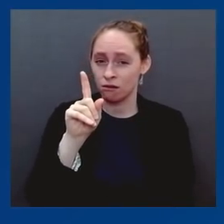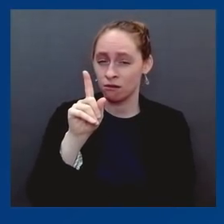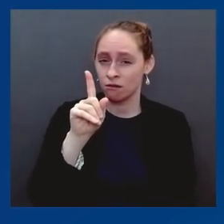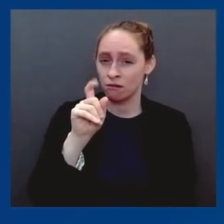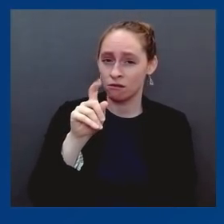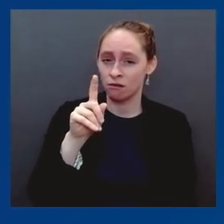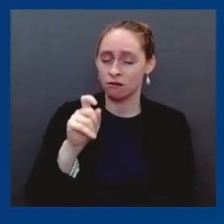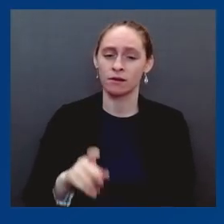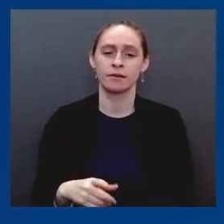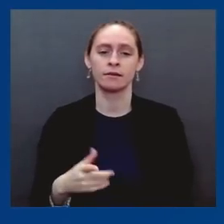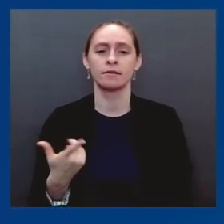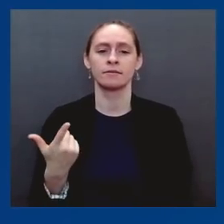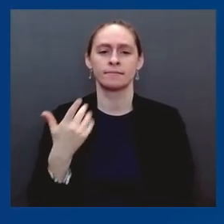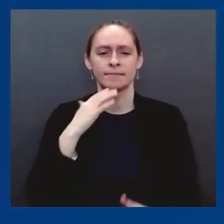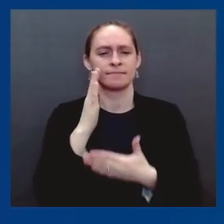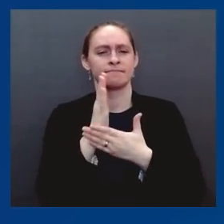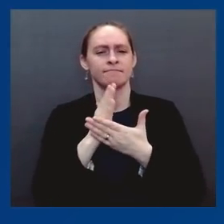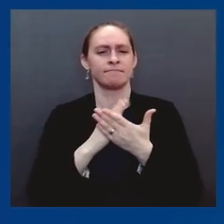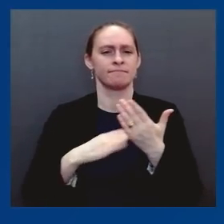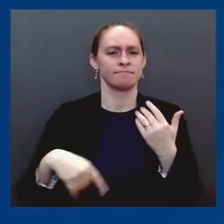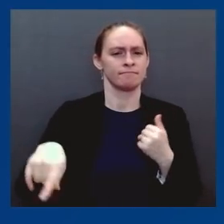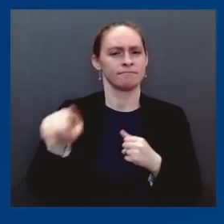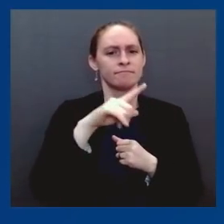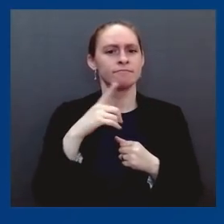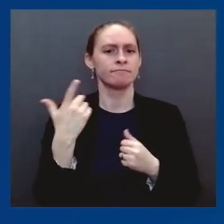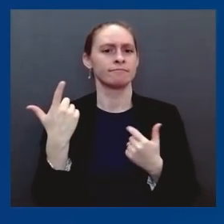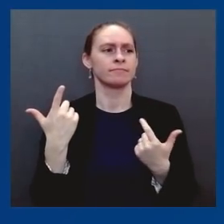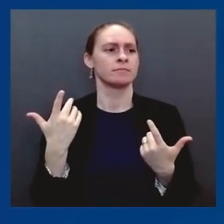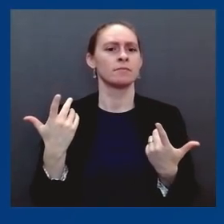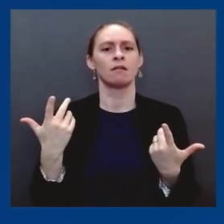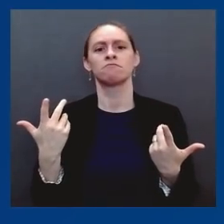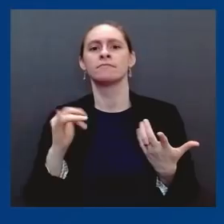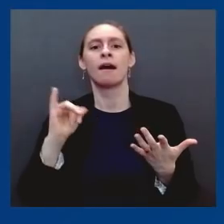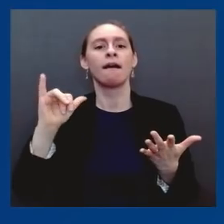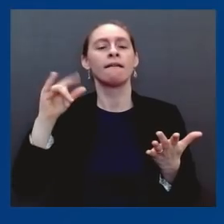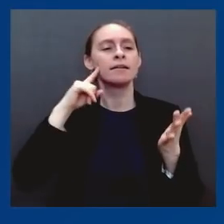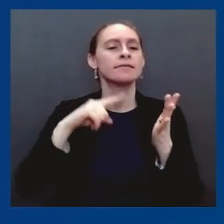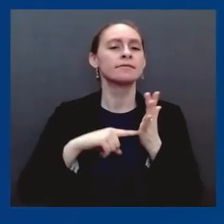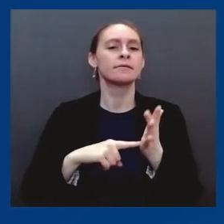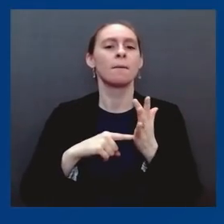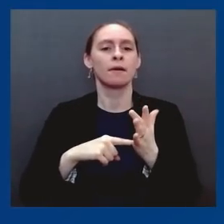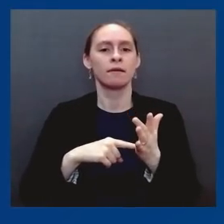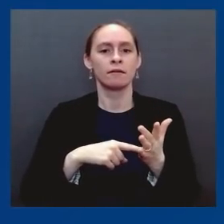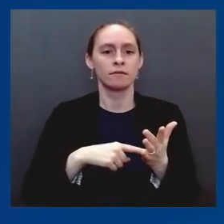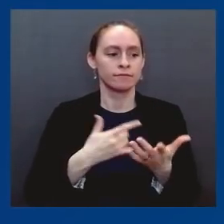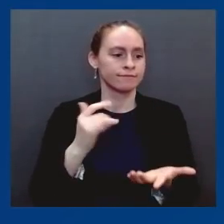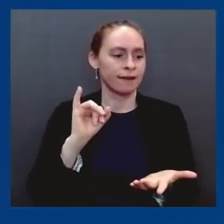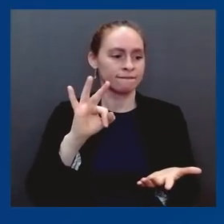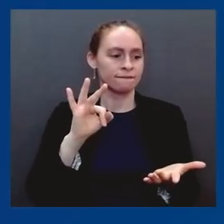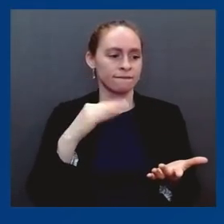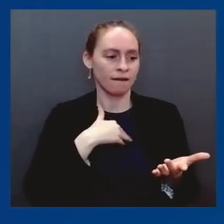keeping a mask on a toddler is one that I think many parents of young children would say is very difficult from a behavioral science perspective as well.